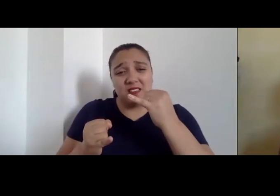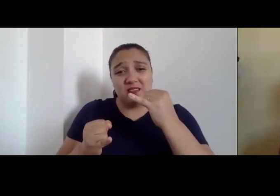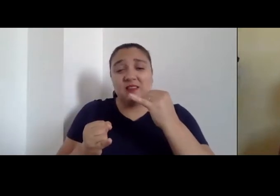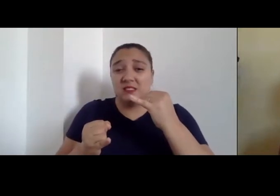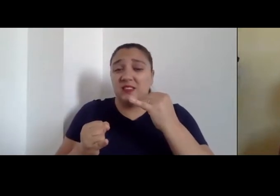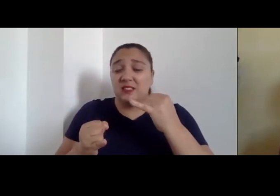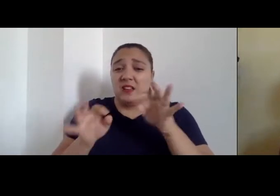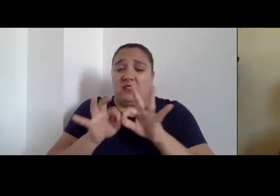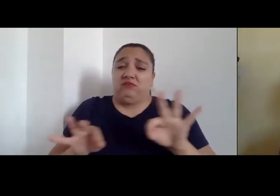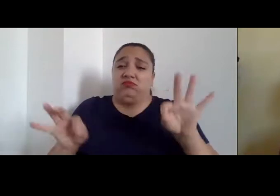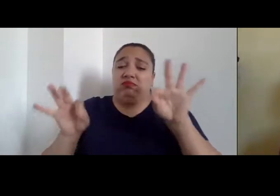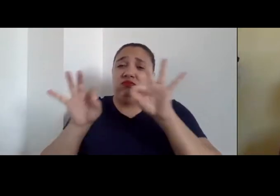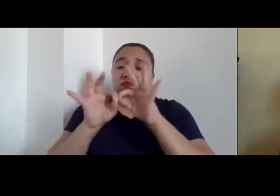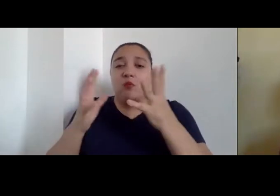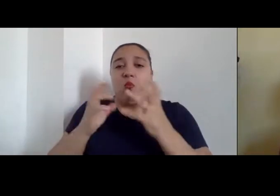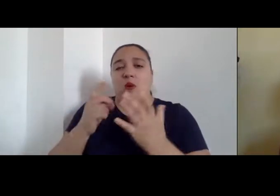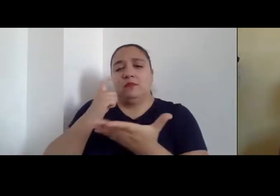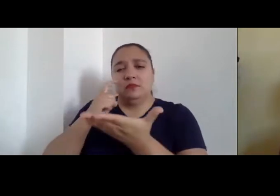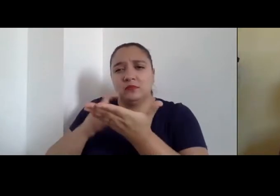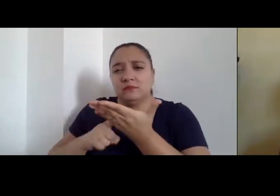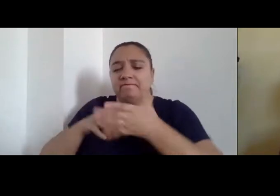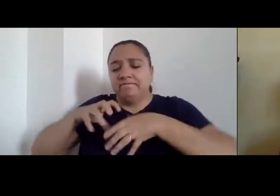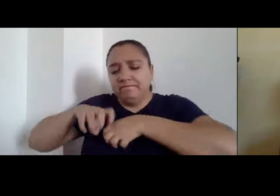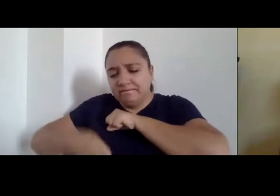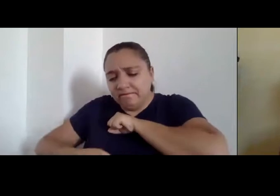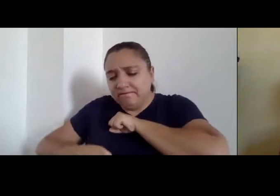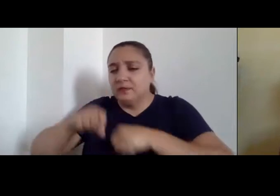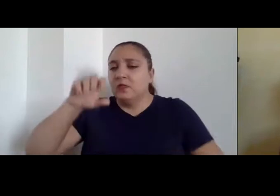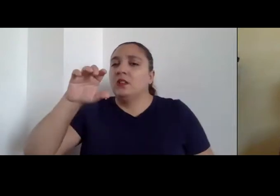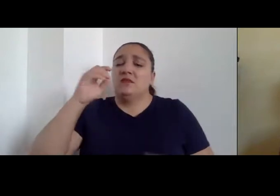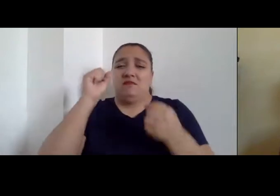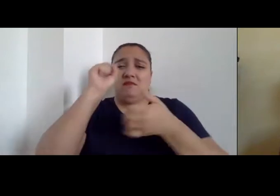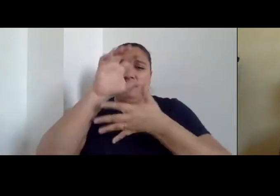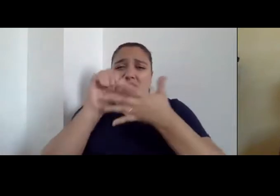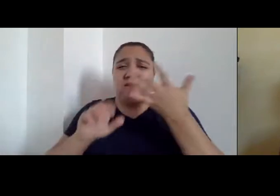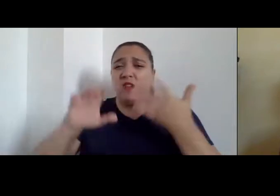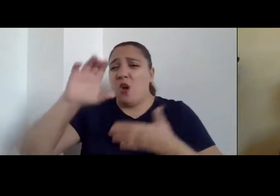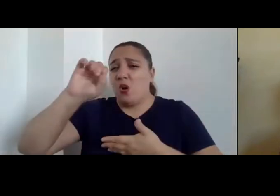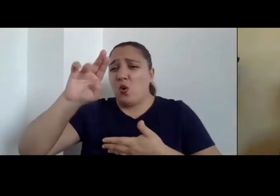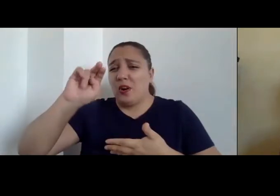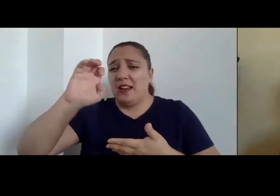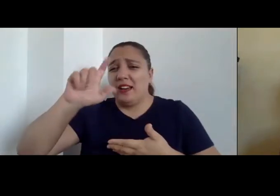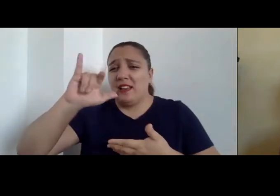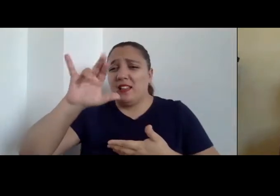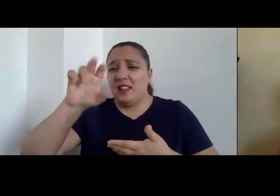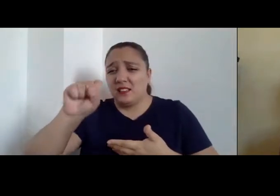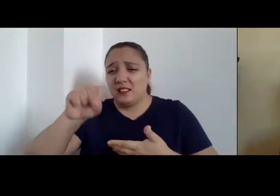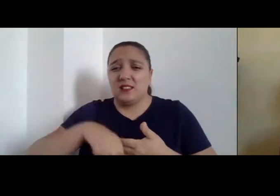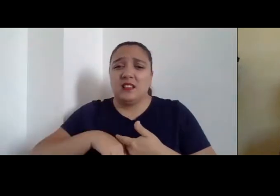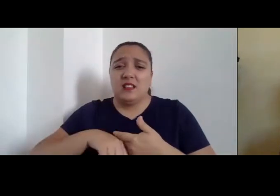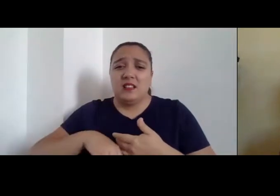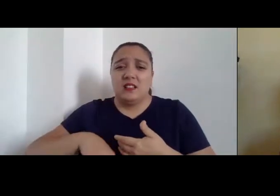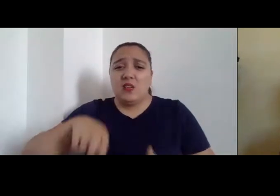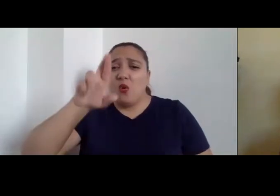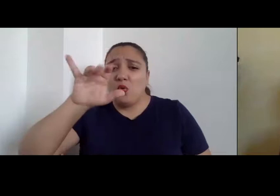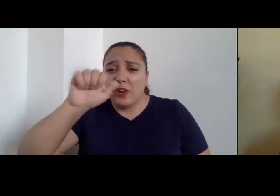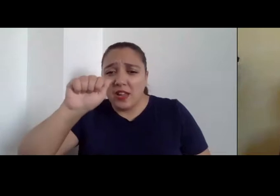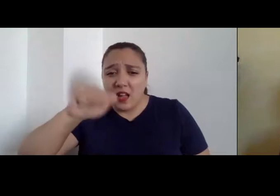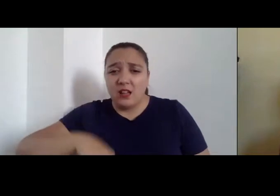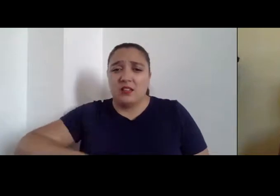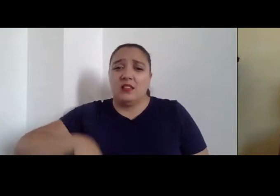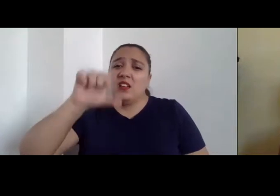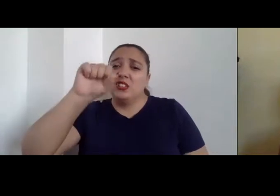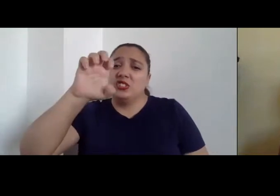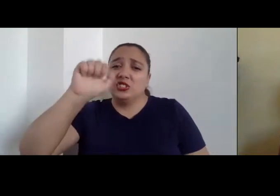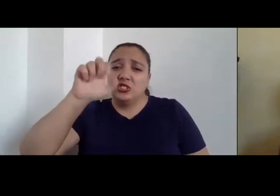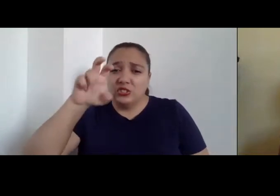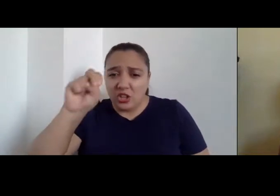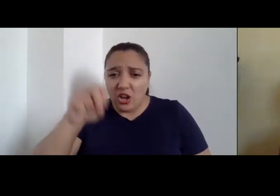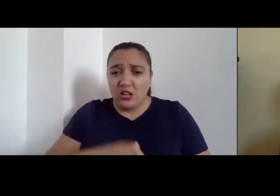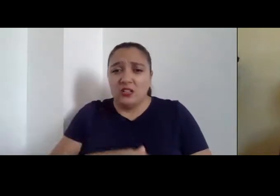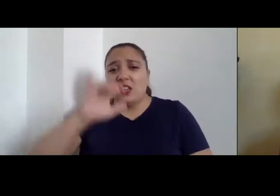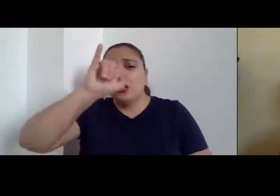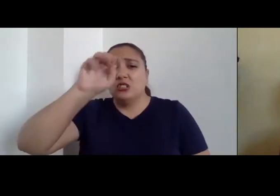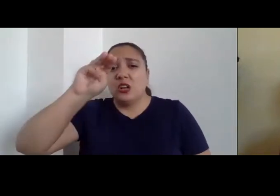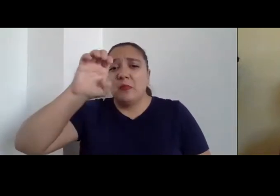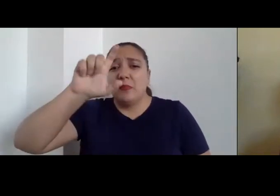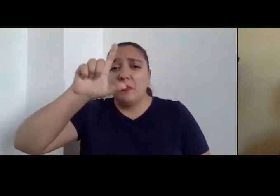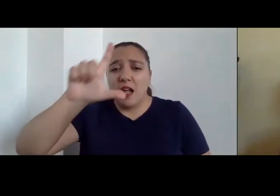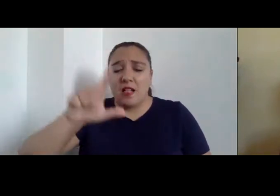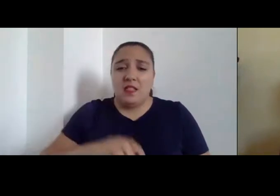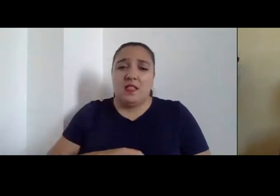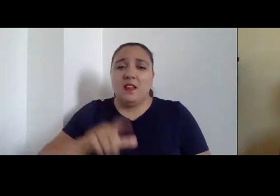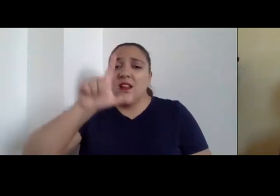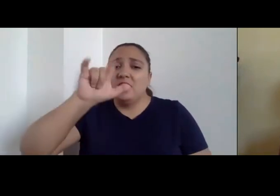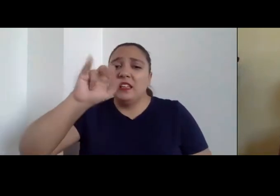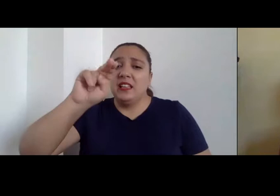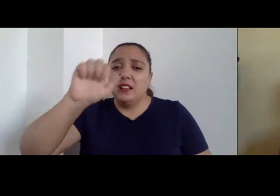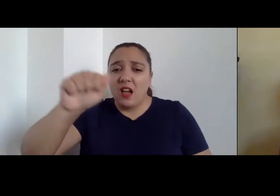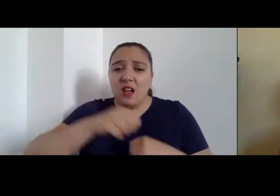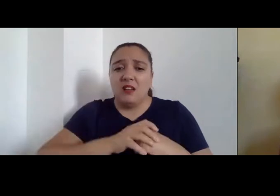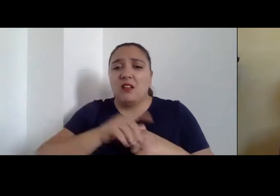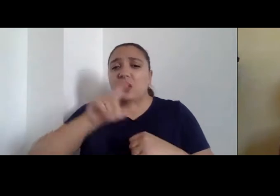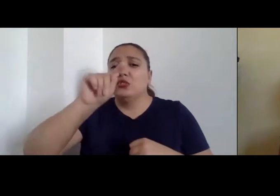we also acknowledge and mourn Cornelius Fredericks, Ria Milton, Dominique Remy Fells, Justin Howell, Sean Monterrosa, Jamel Floyd, Nina Pop, Tony McDade, George Floyd,